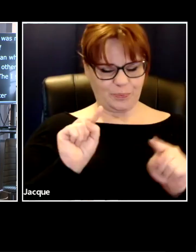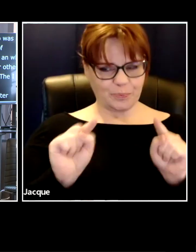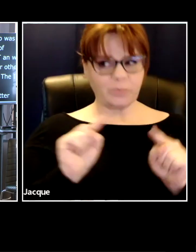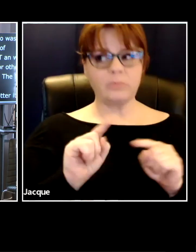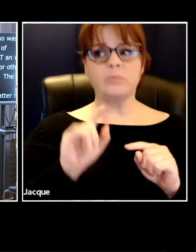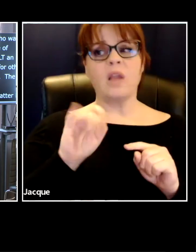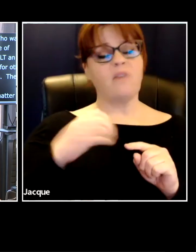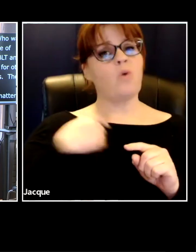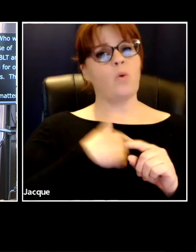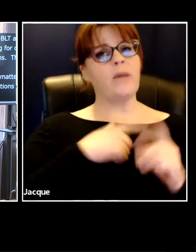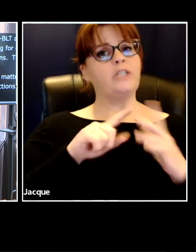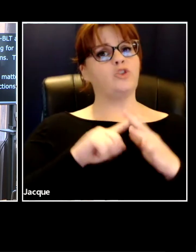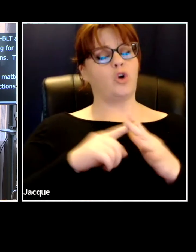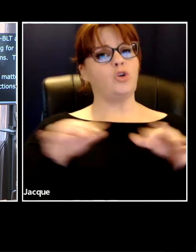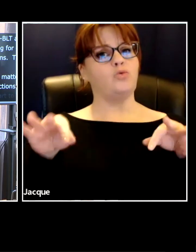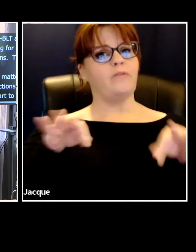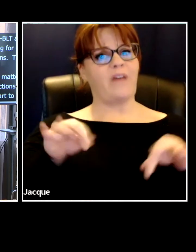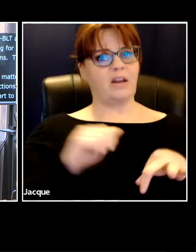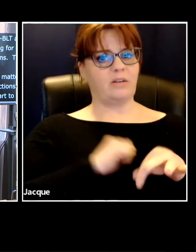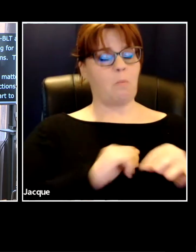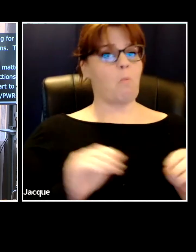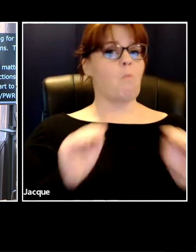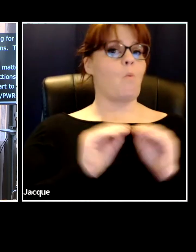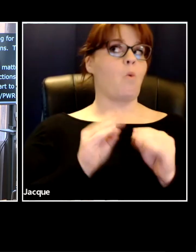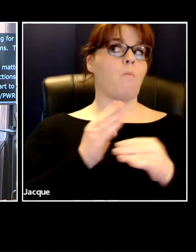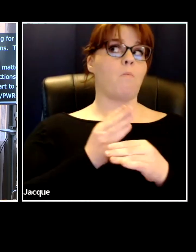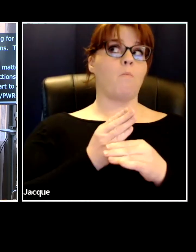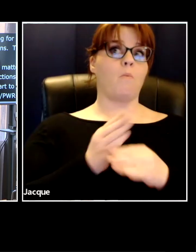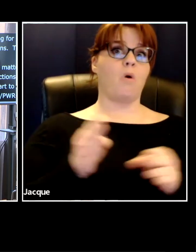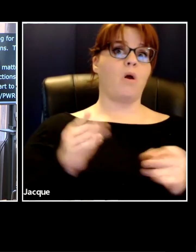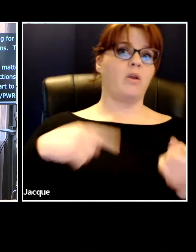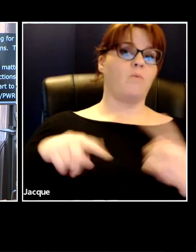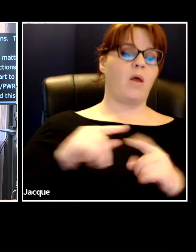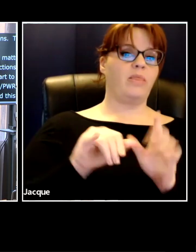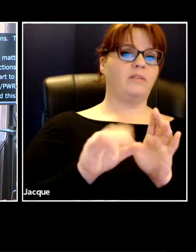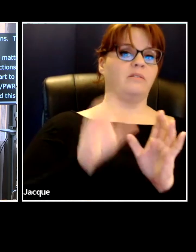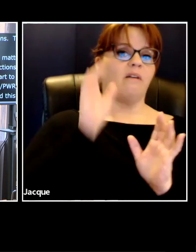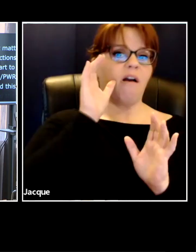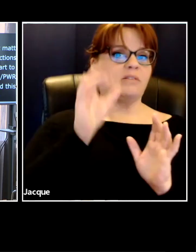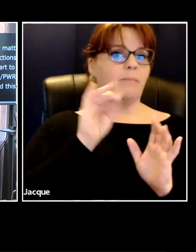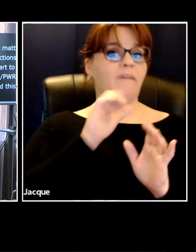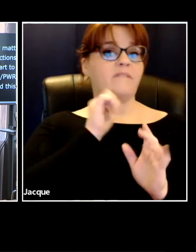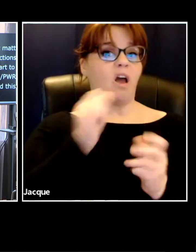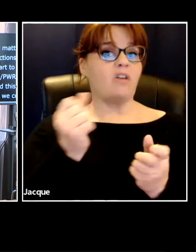define ourselves more broadly around this identity of non-driver, we could advocate for solutions